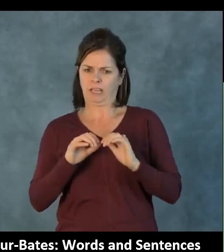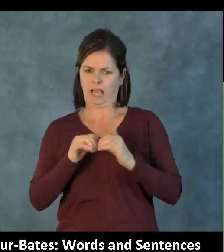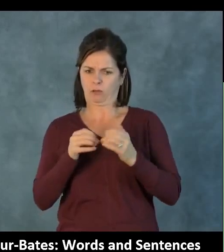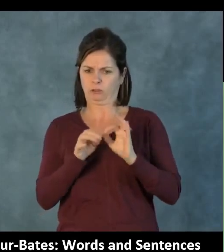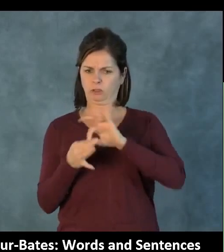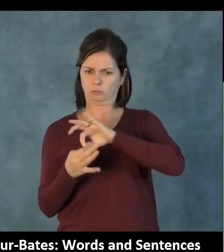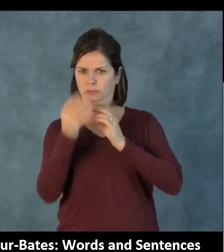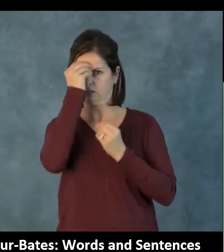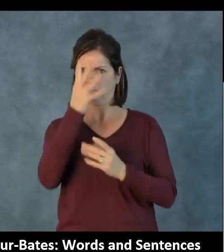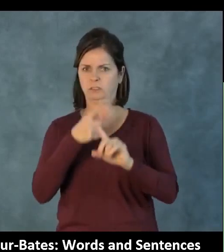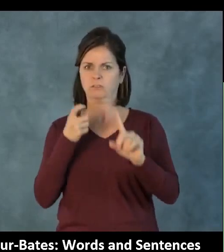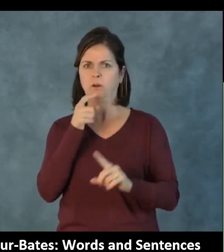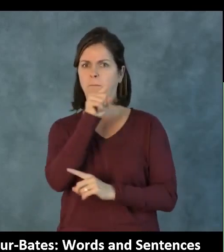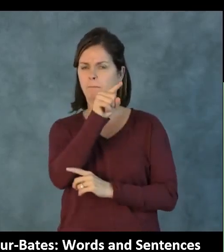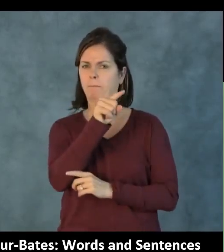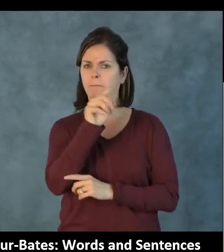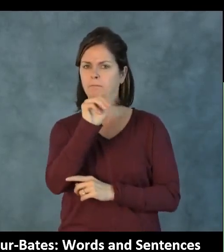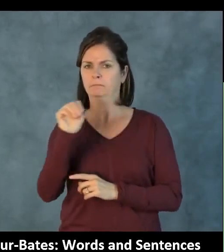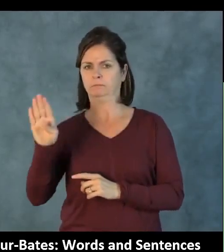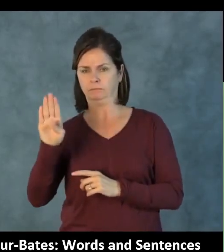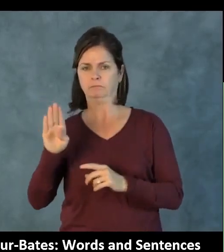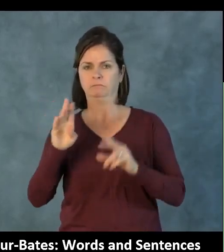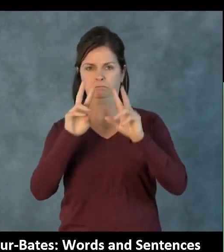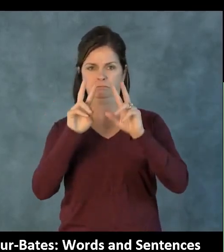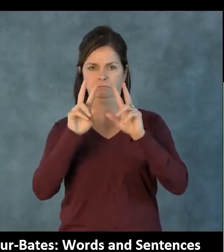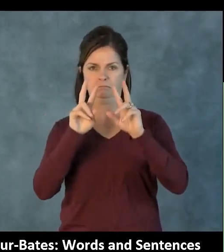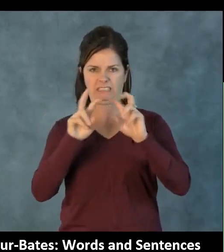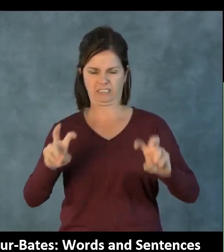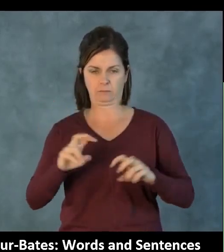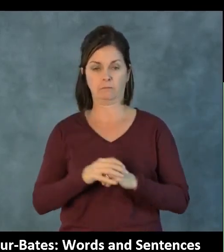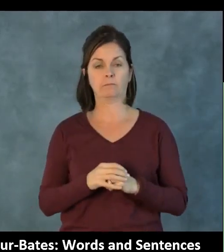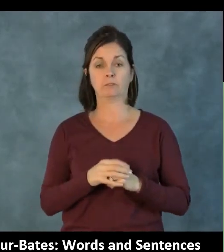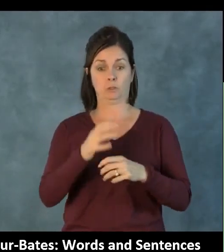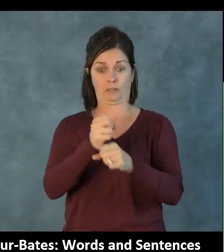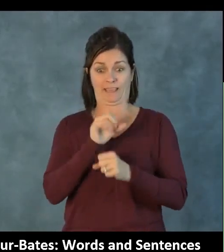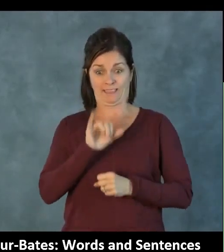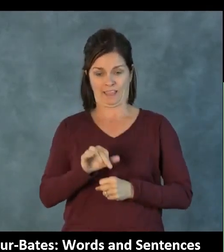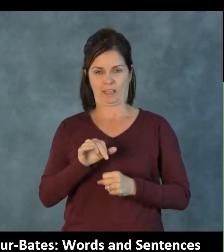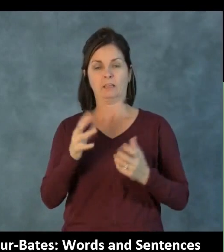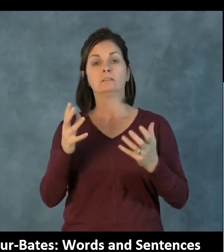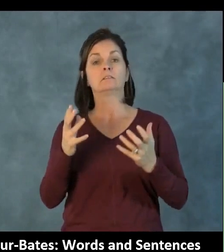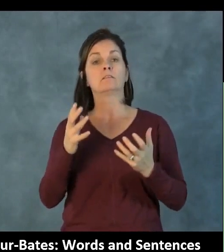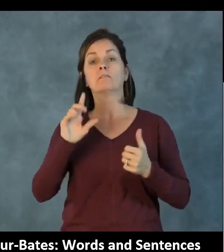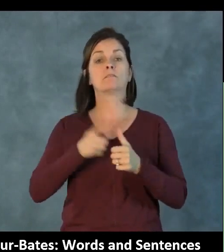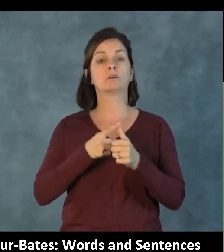One of the things you'll want to do is compare the scores that you get on the different subscales